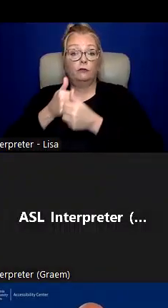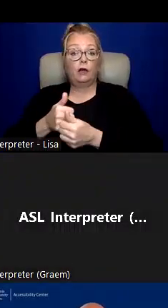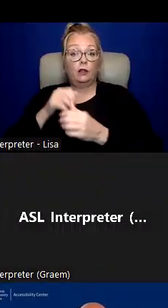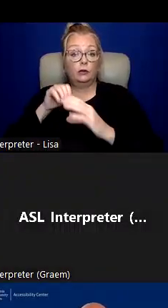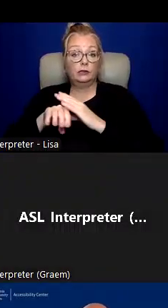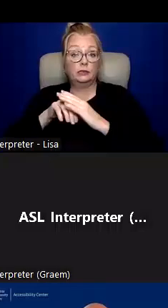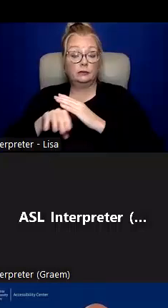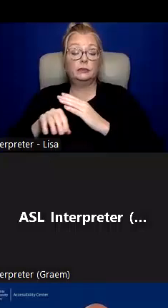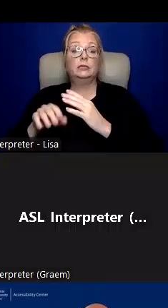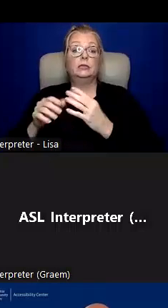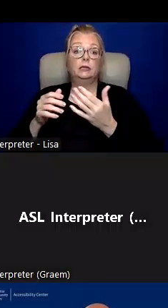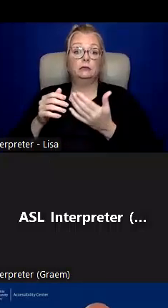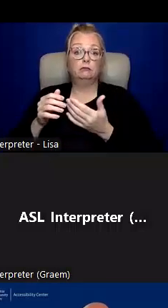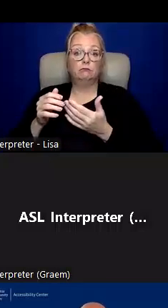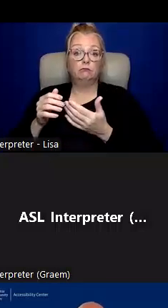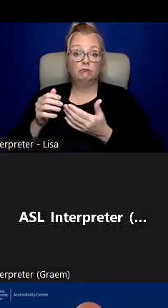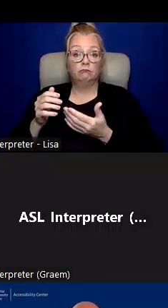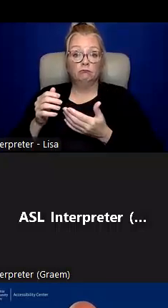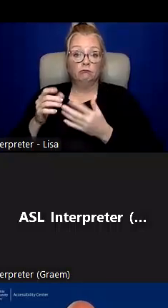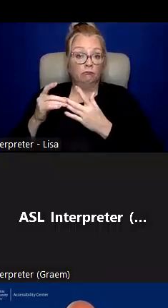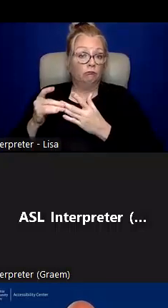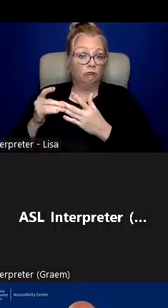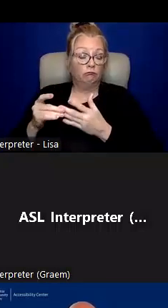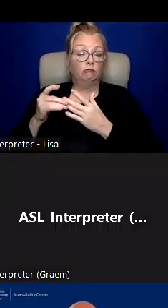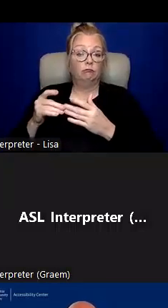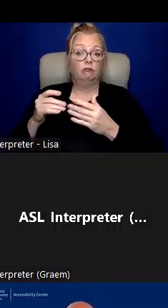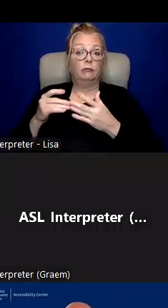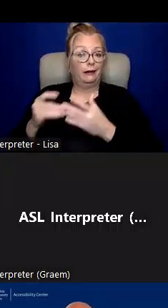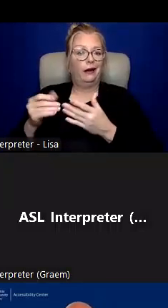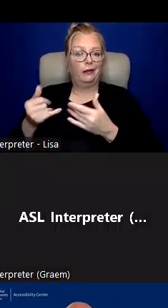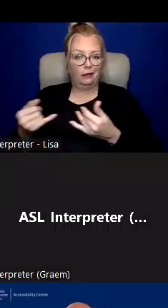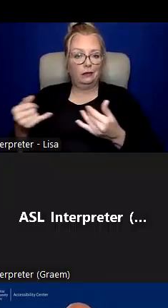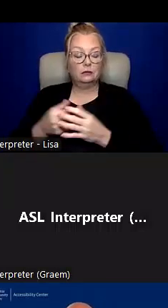So this framework is what we came up with as a group.